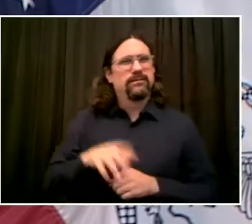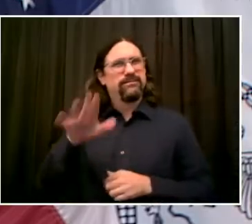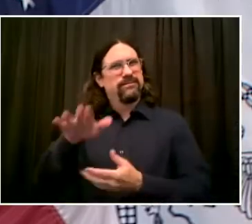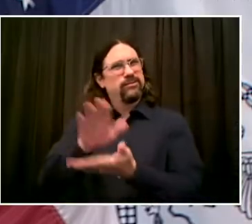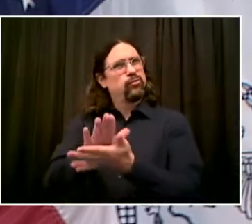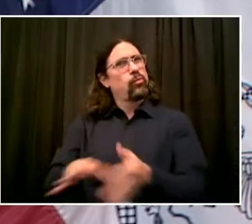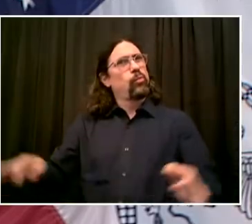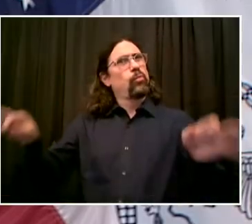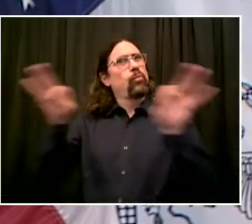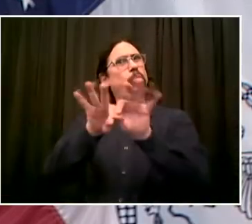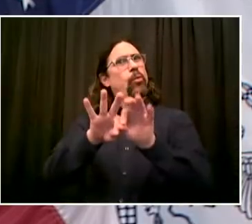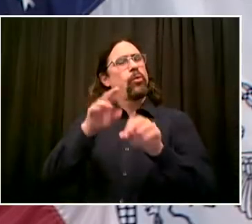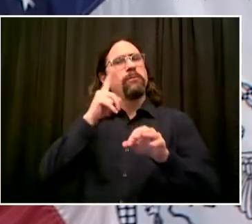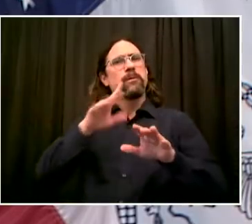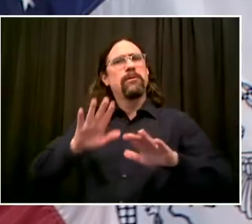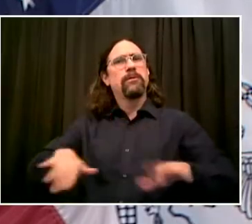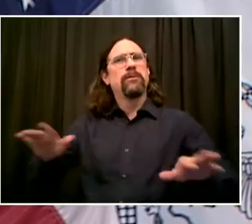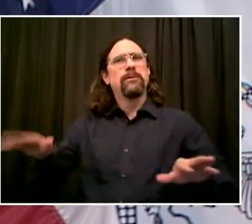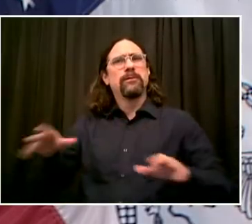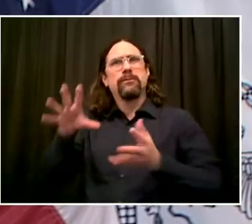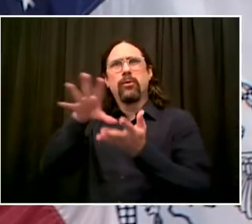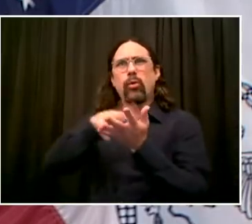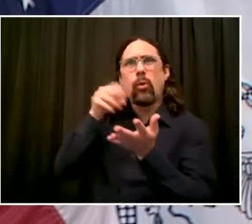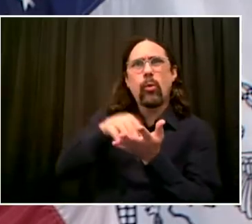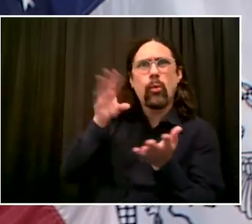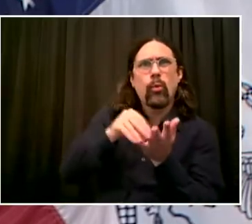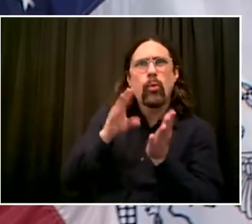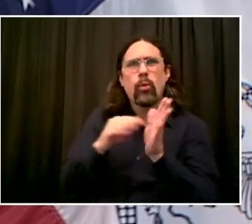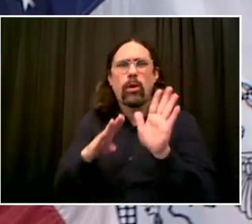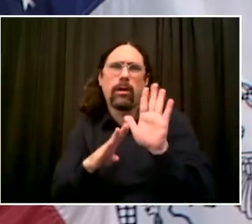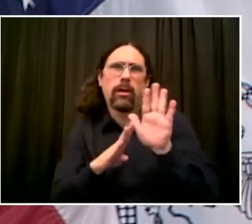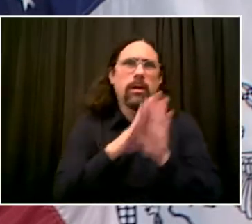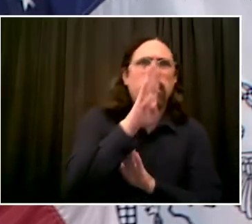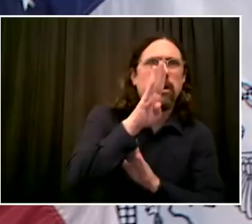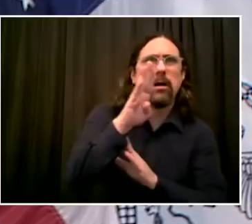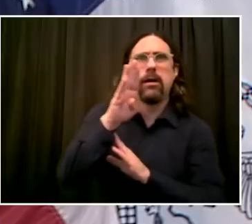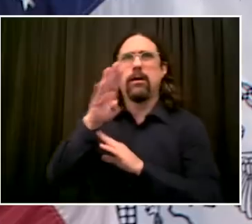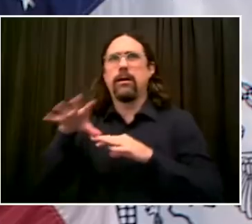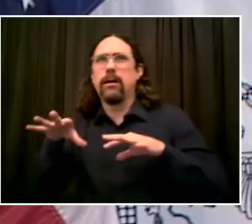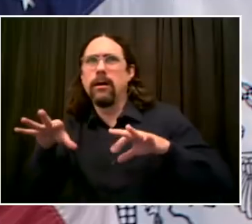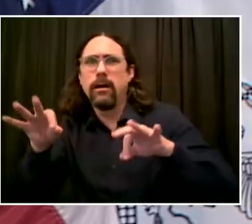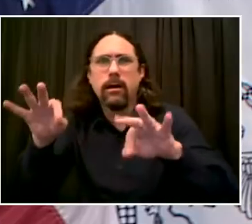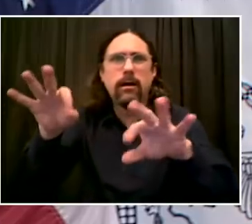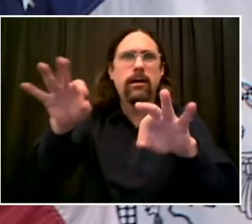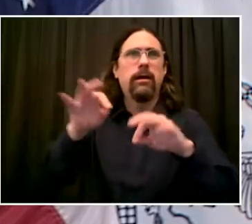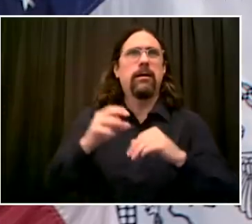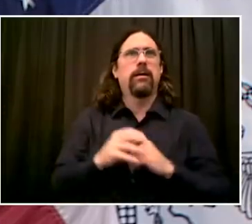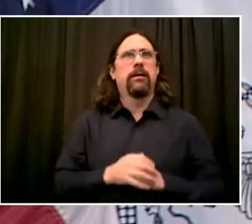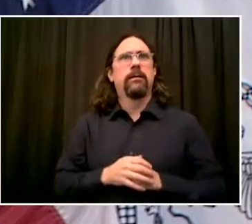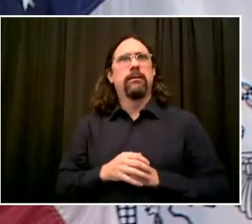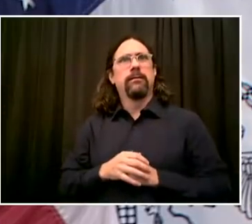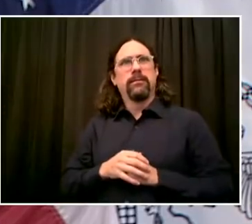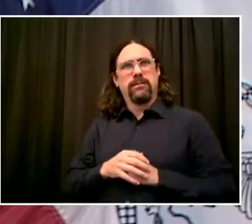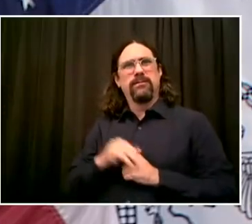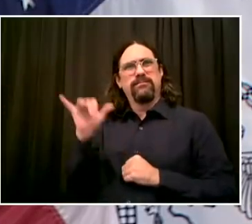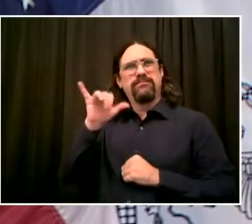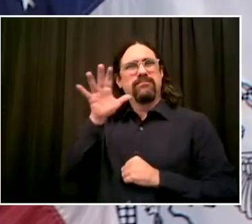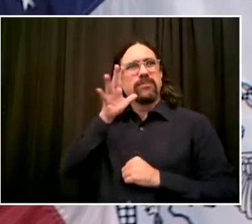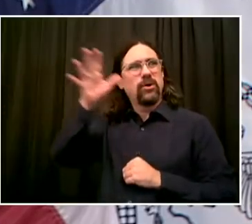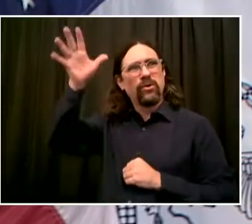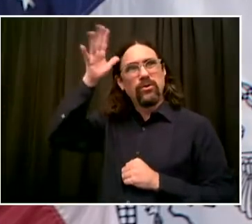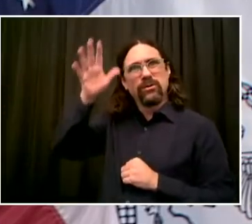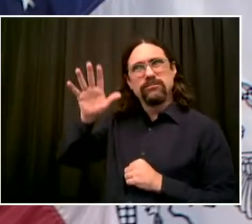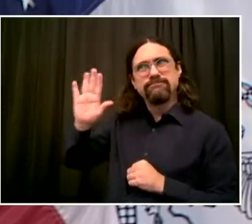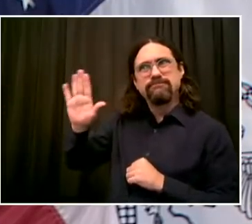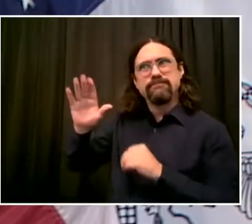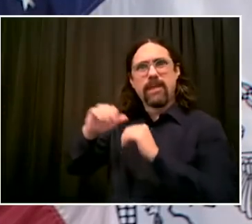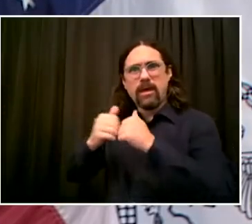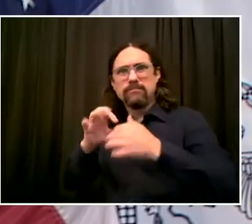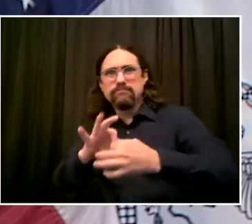ABILITY FOR THEM TO